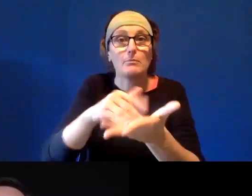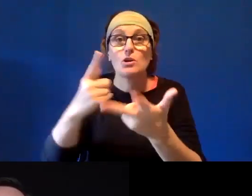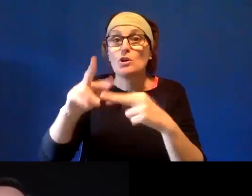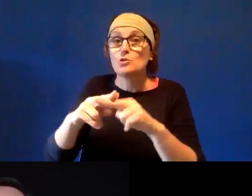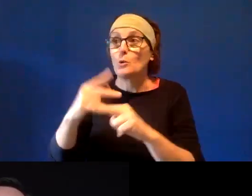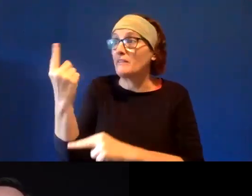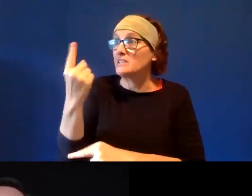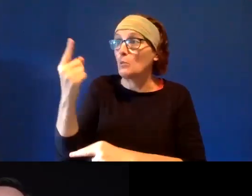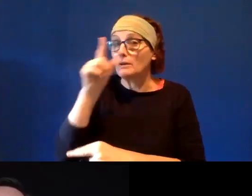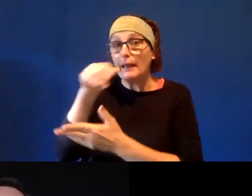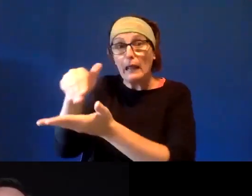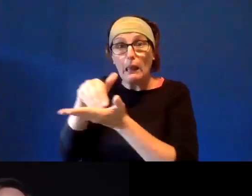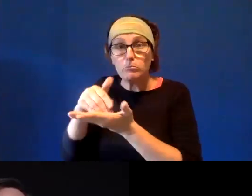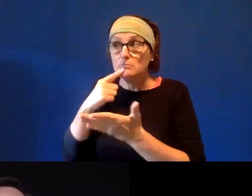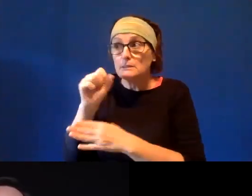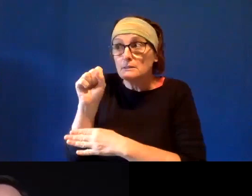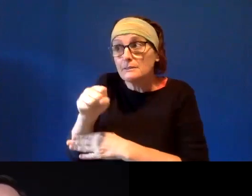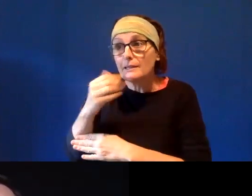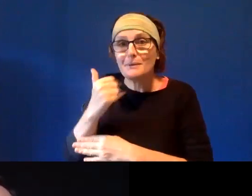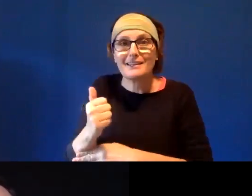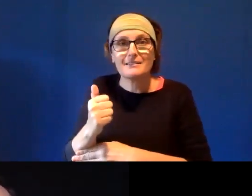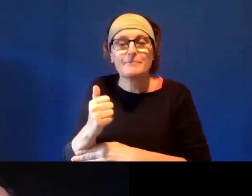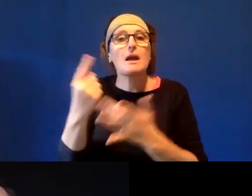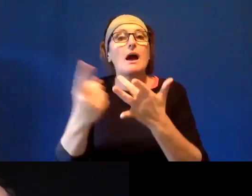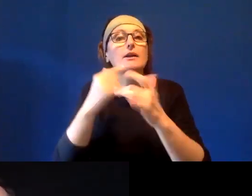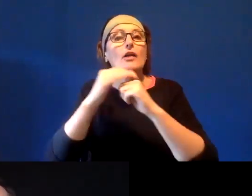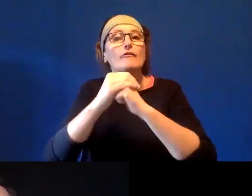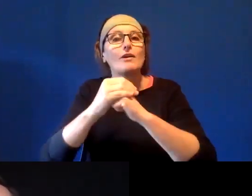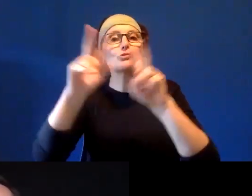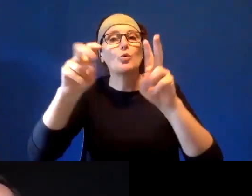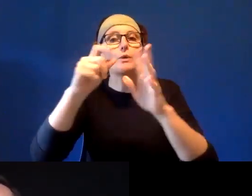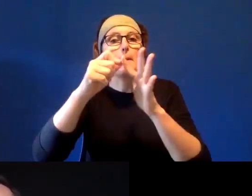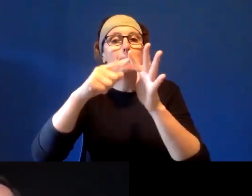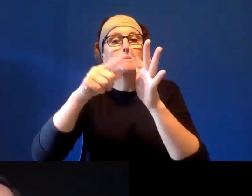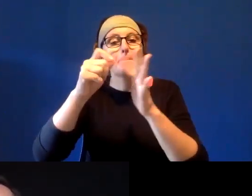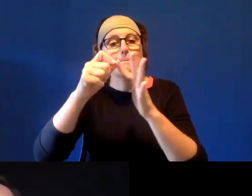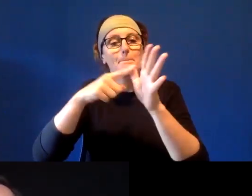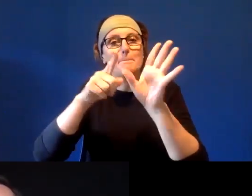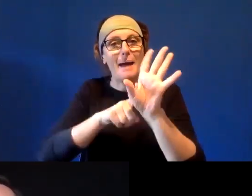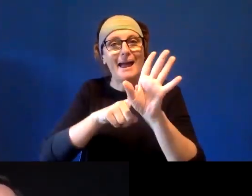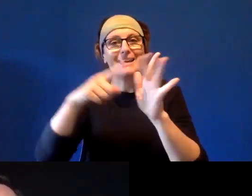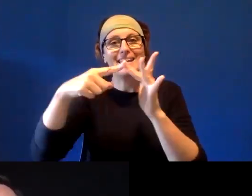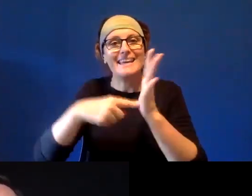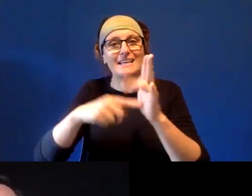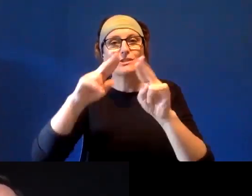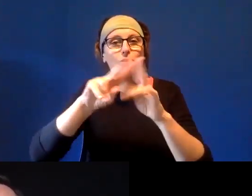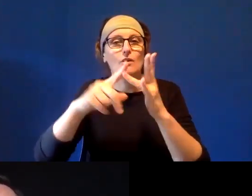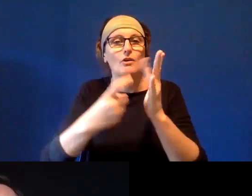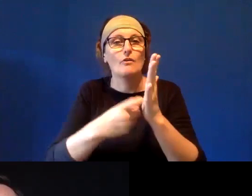salary - the other thing isment some friends have done a pay it forward. I have a friend who's in Mexico, kind of stuck there. I paid him 10%